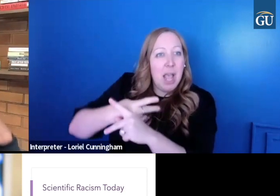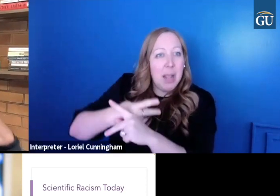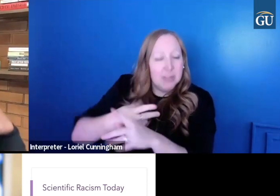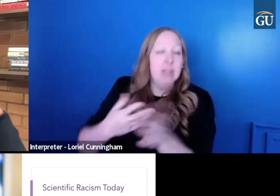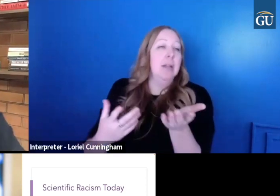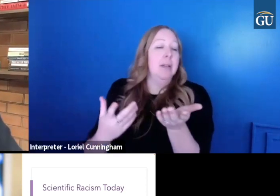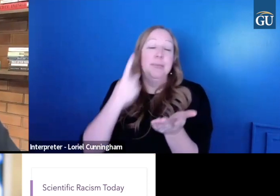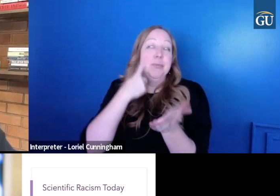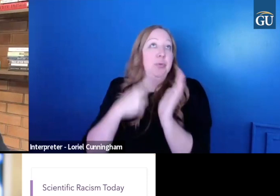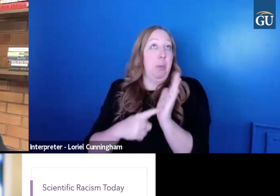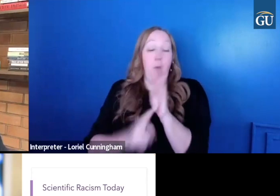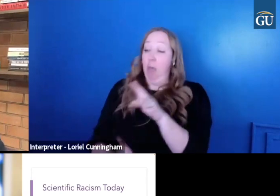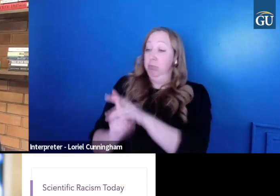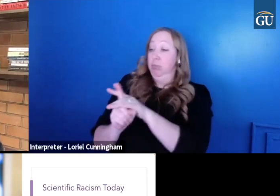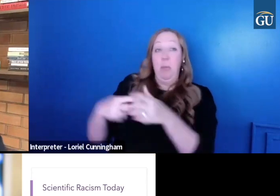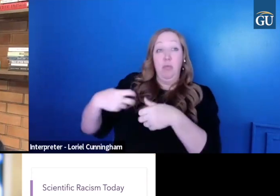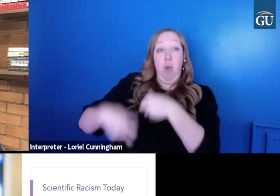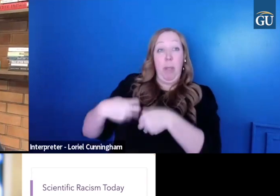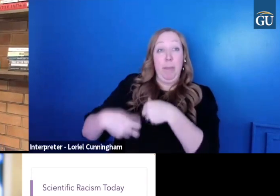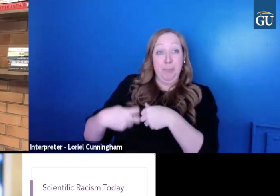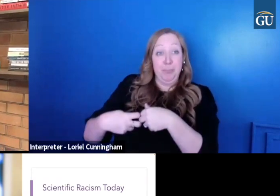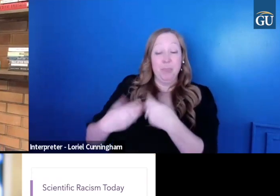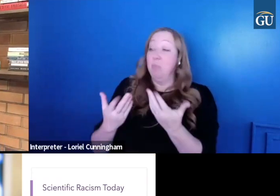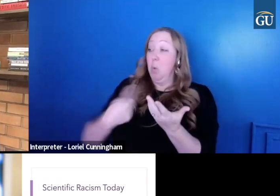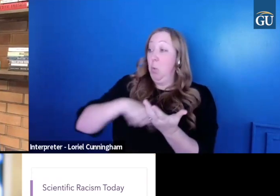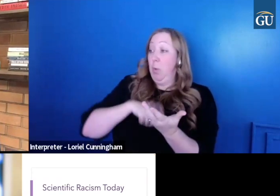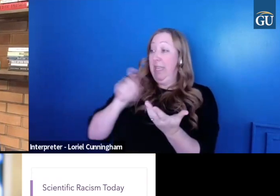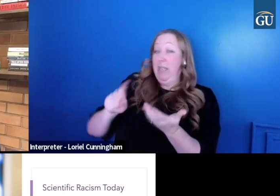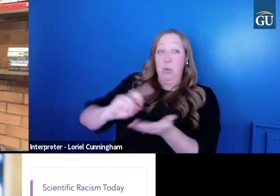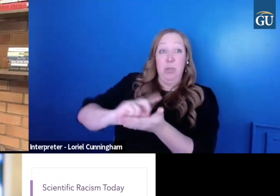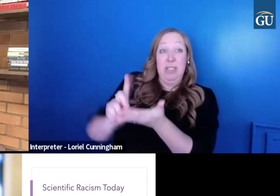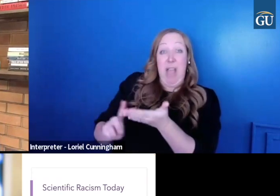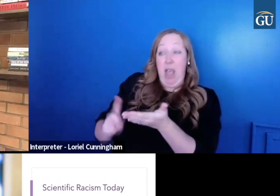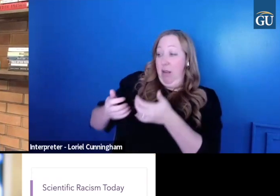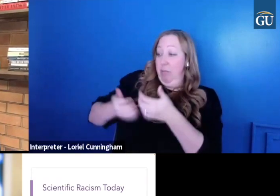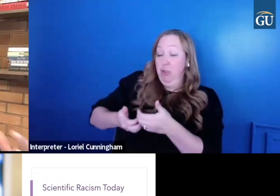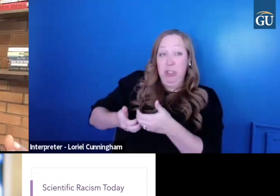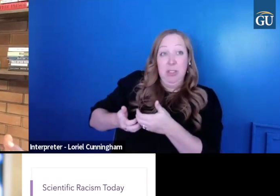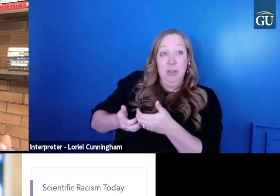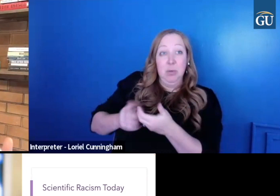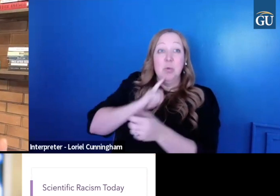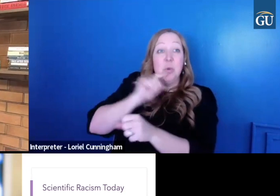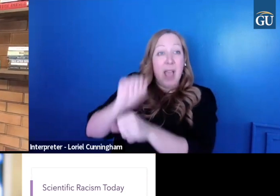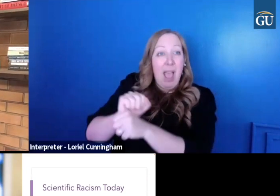actual then